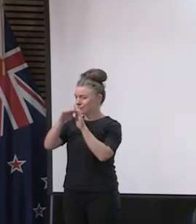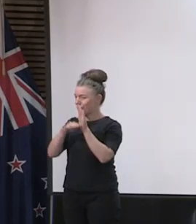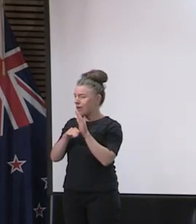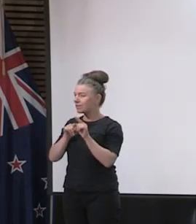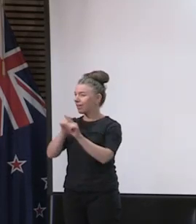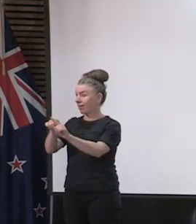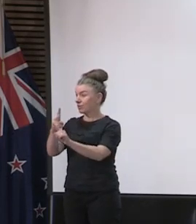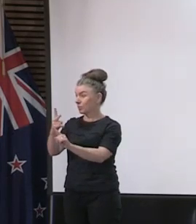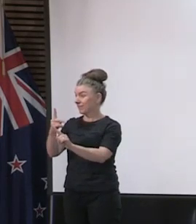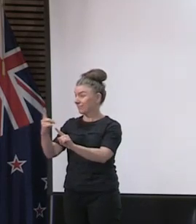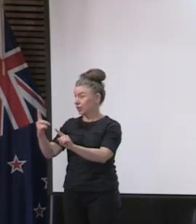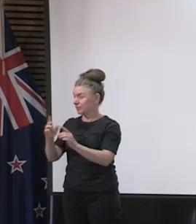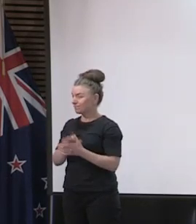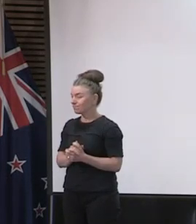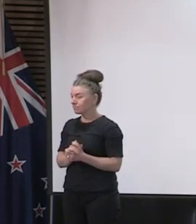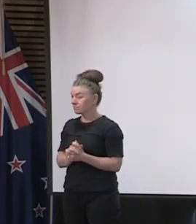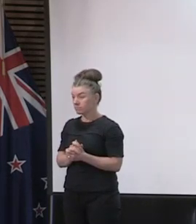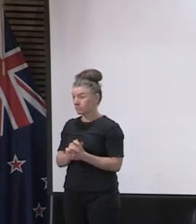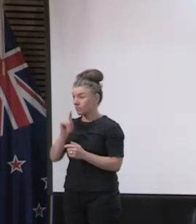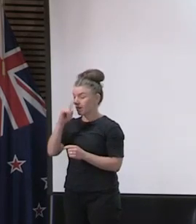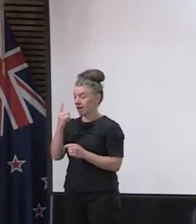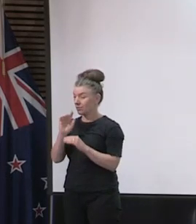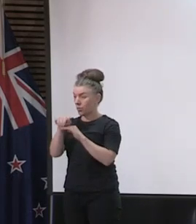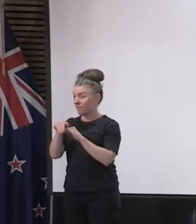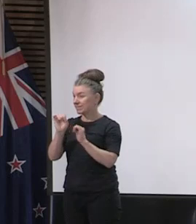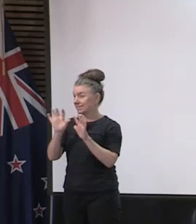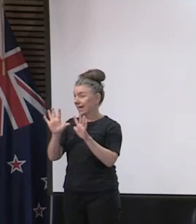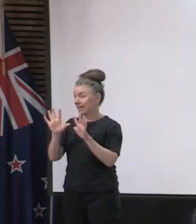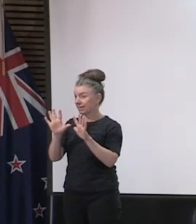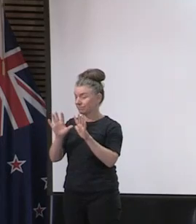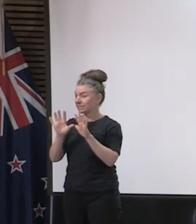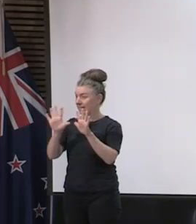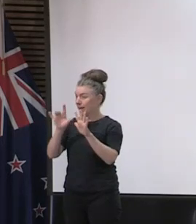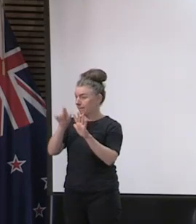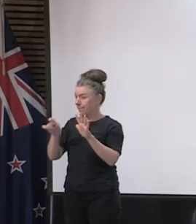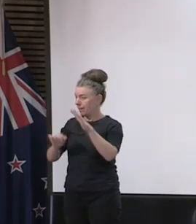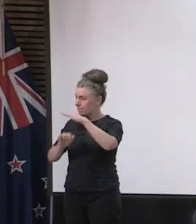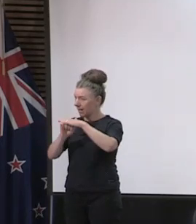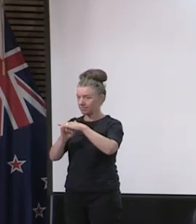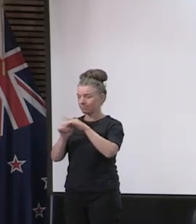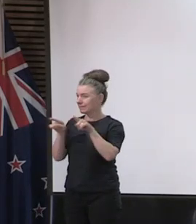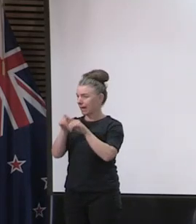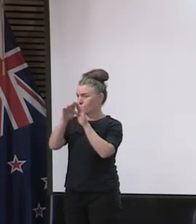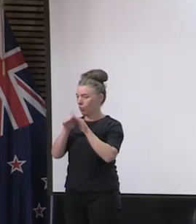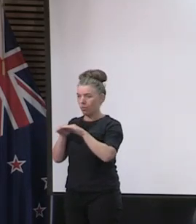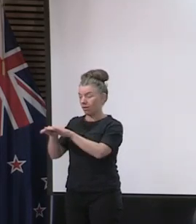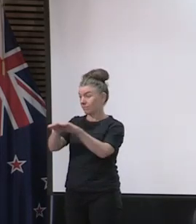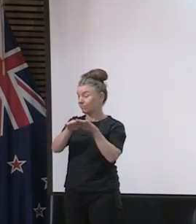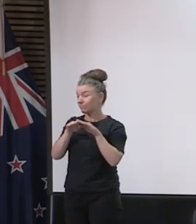operating under the Anzac provisions right through to the 21st. Even within that, there can't be groups of more